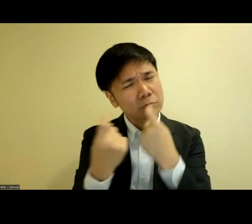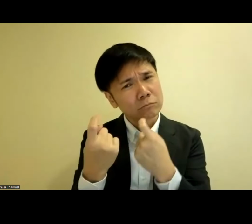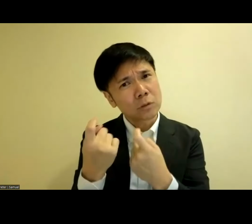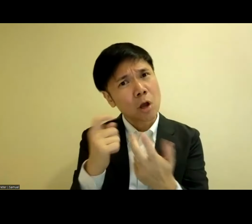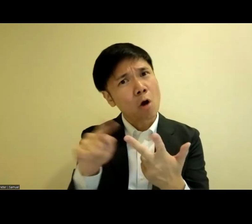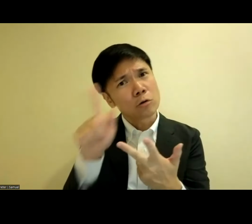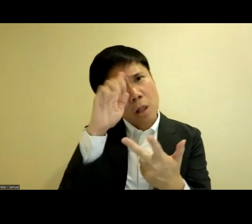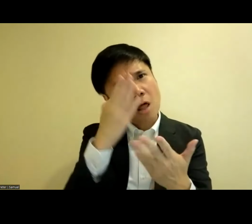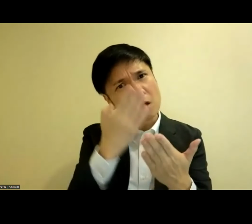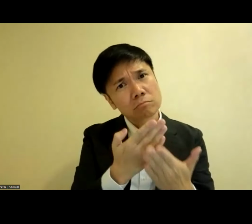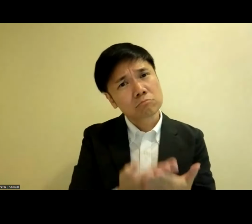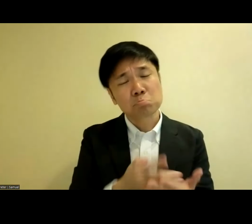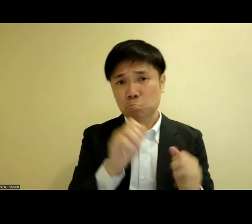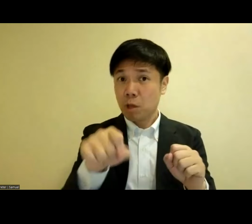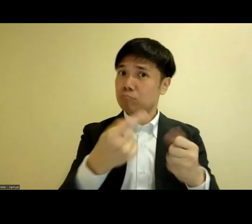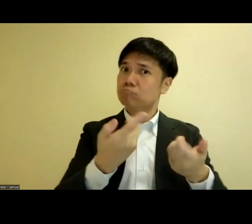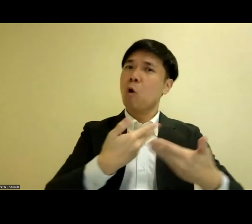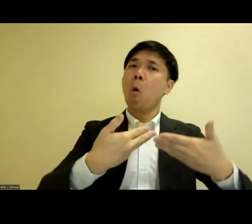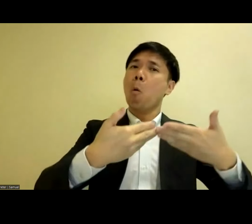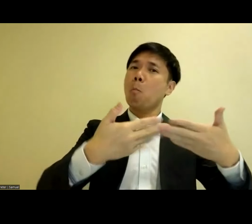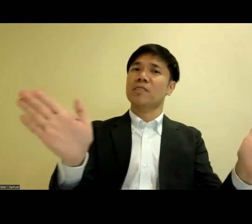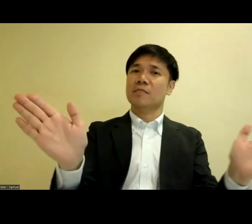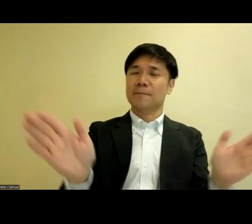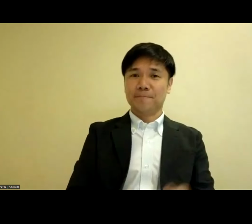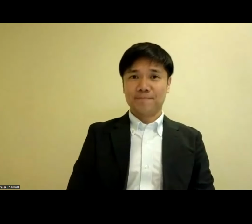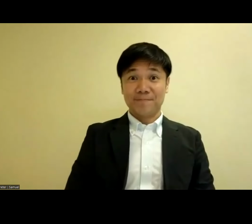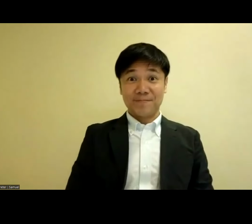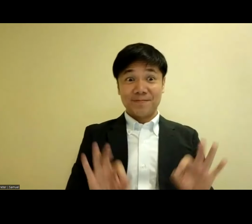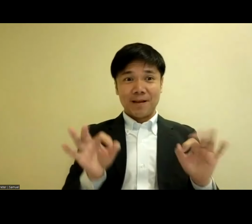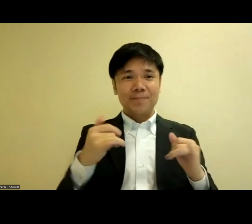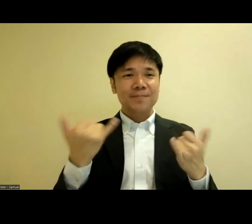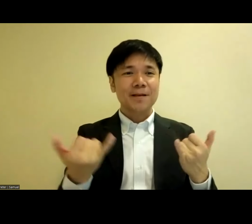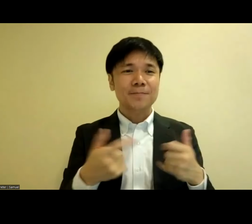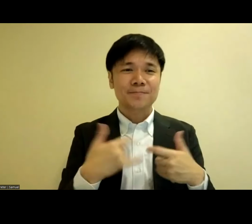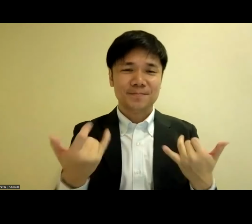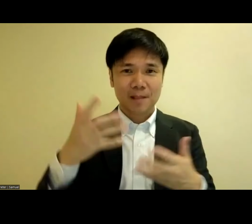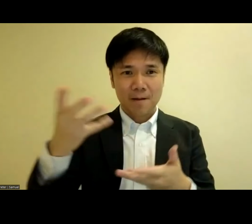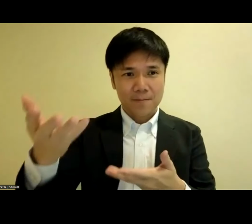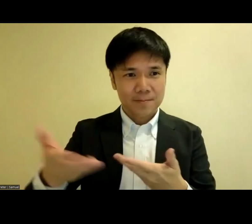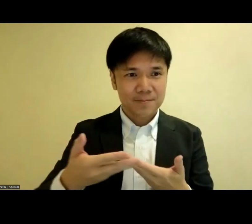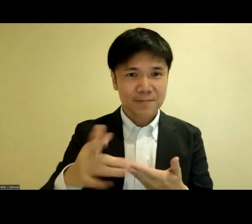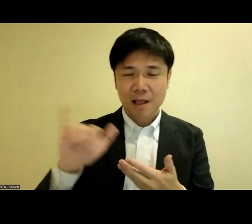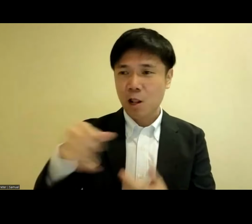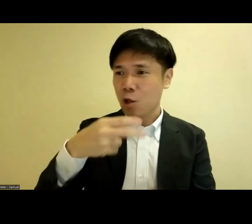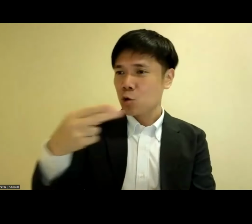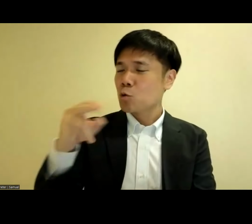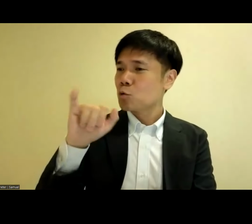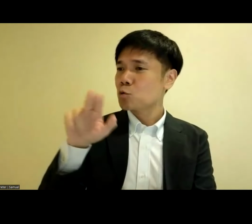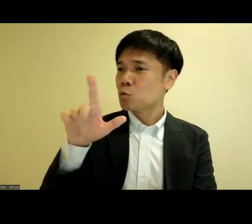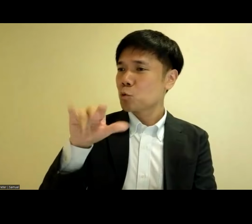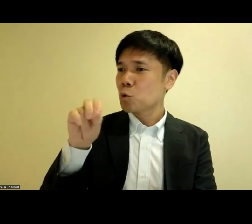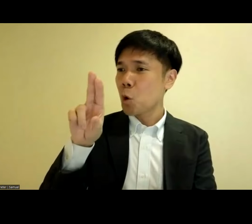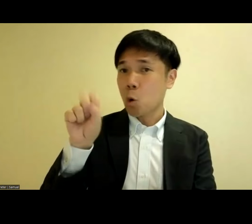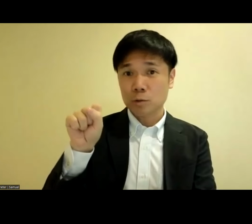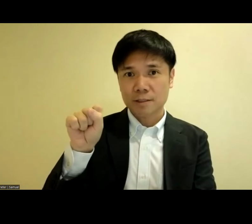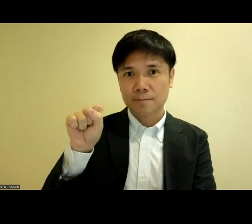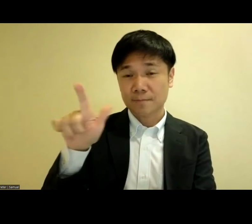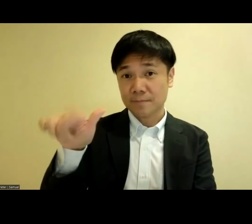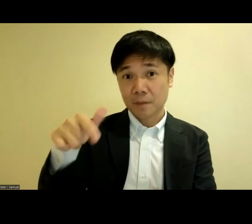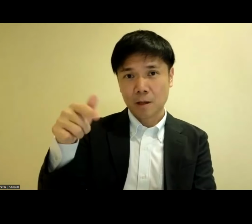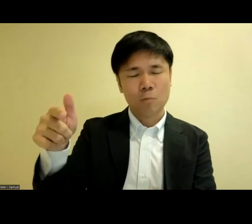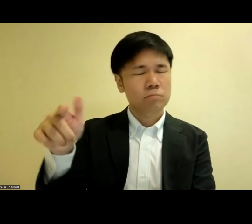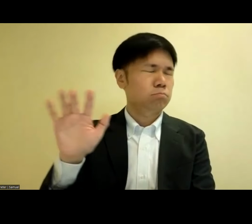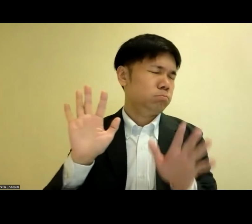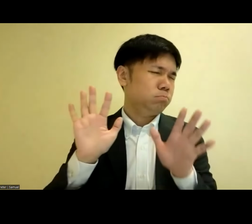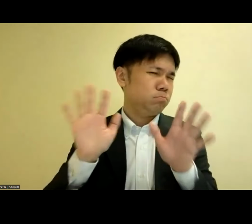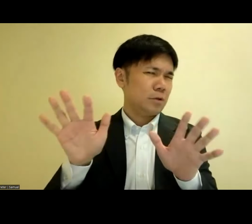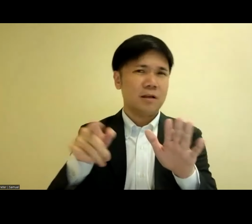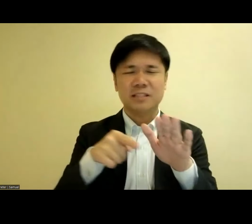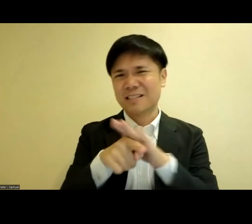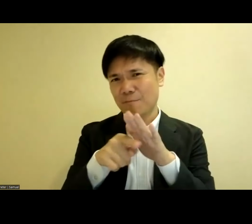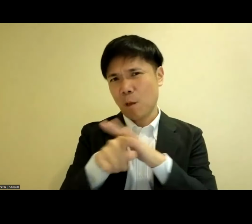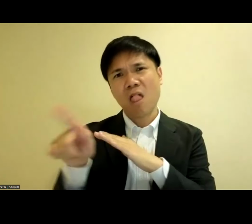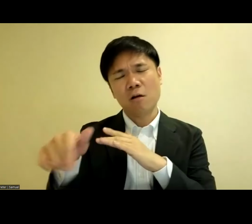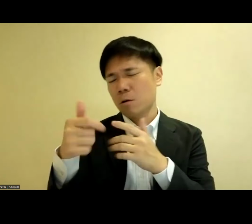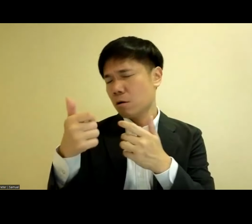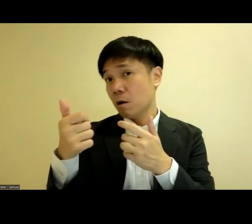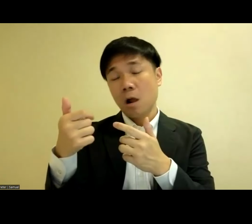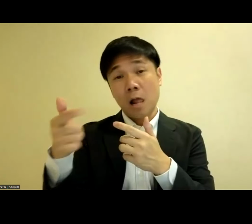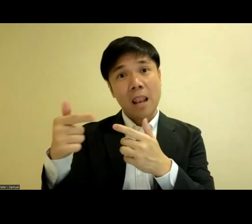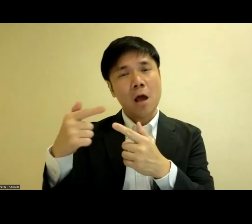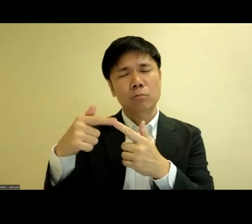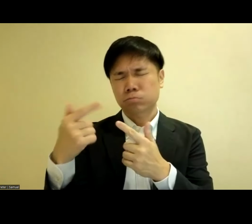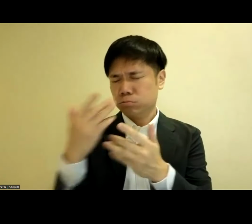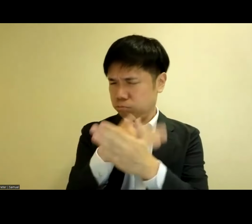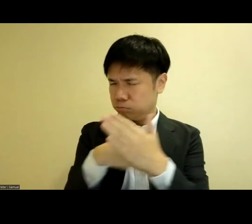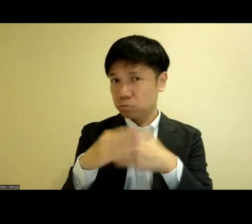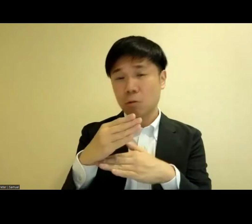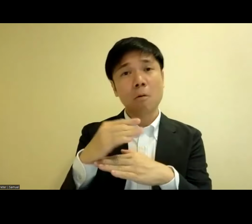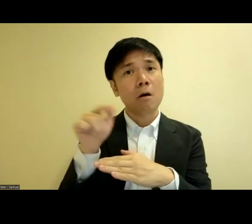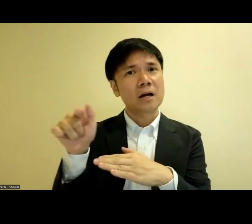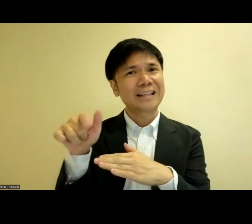So without further ado, first of all, of course, I want to invite Julius, a success refugee